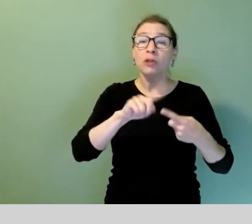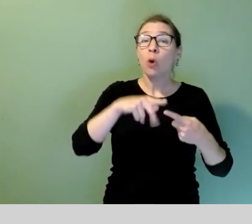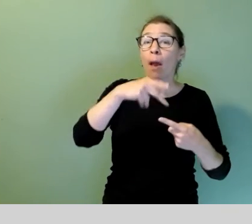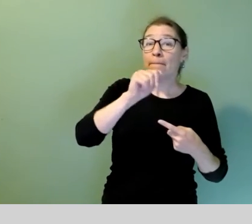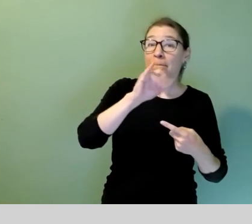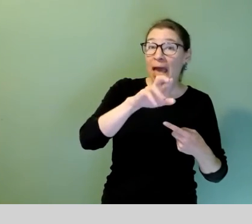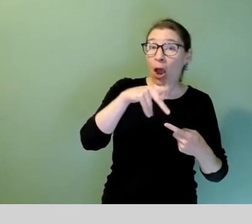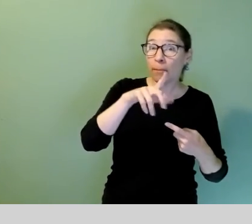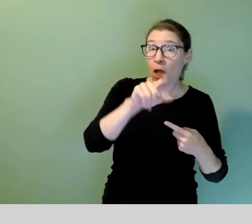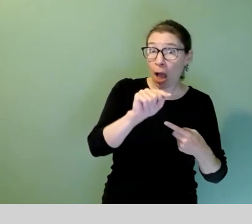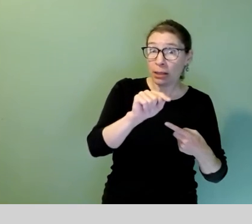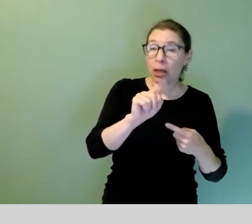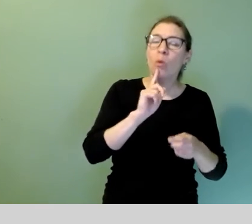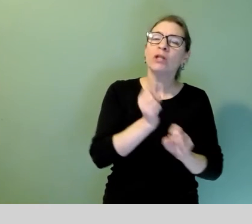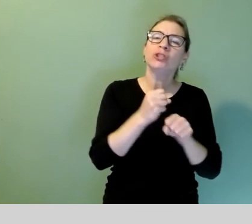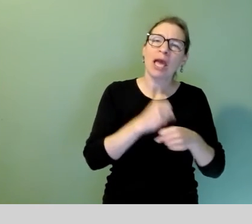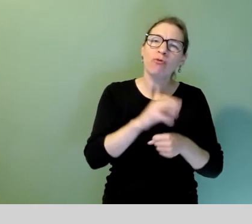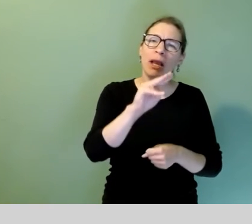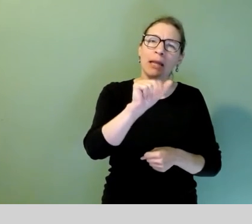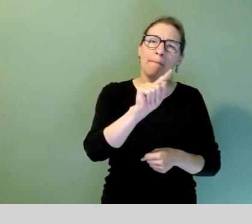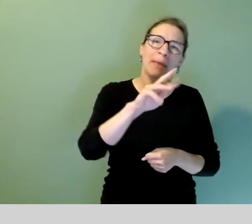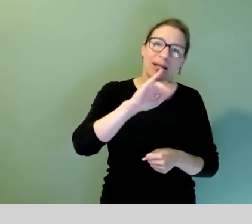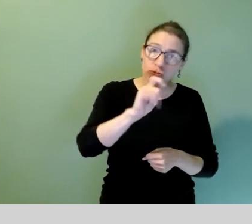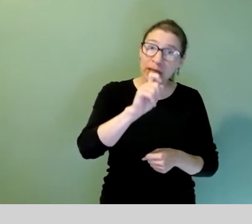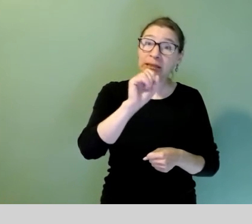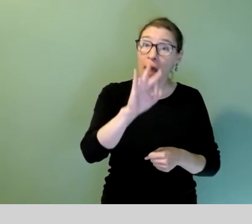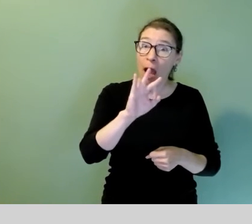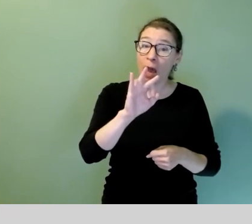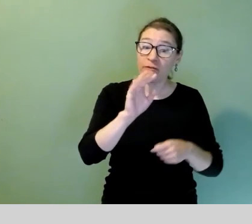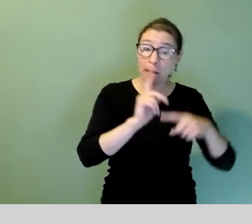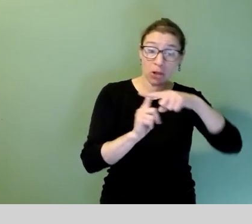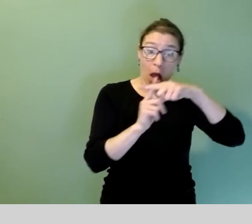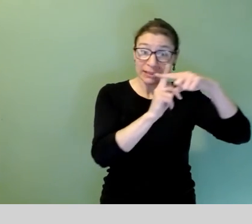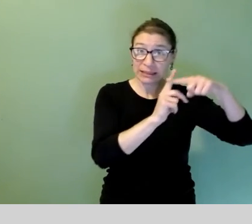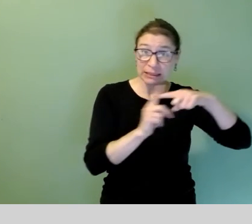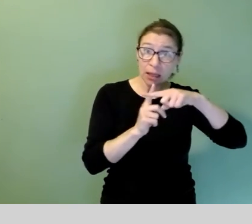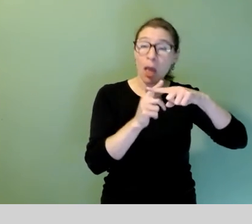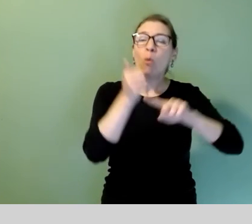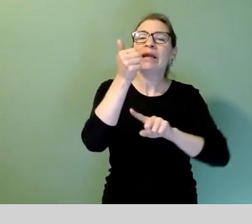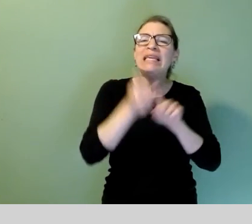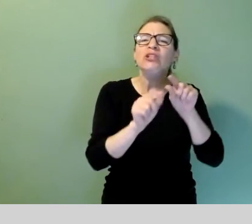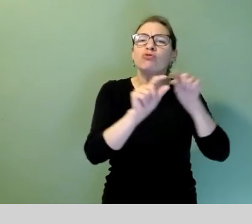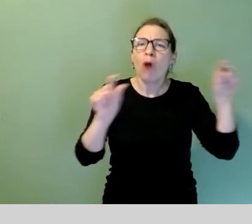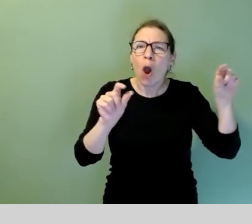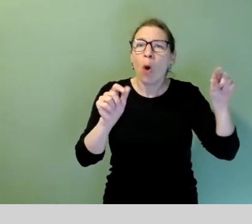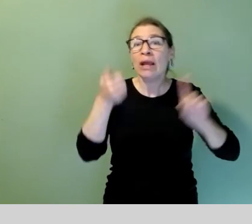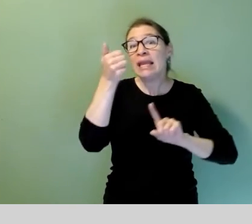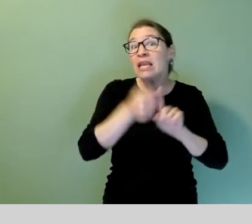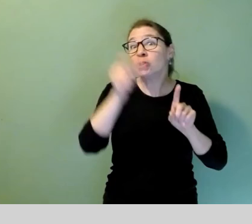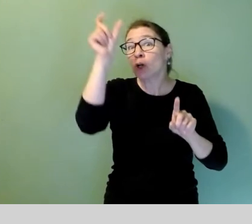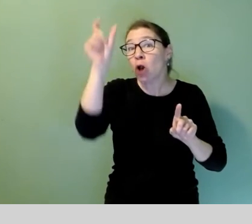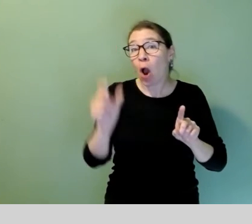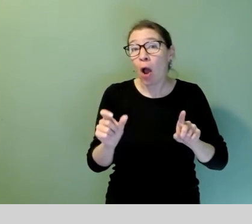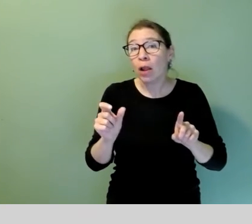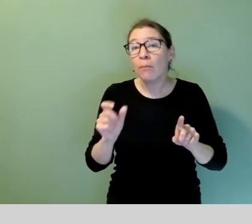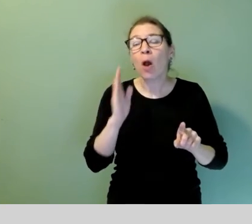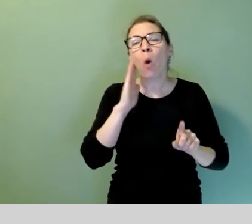So per plot would generate a matrix of plots where each row and each column will essentially be one